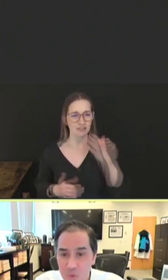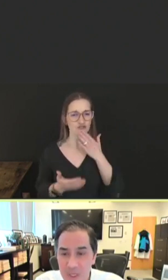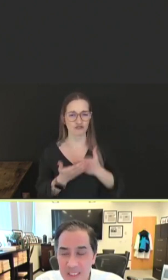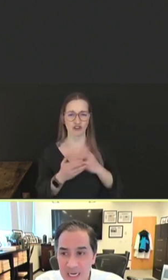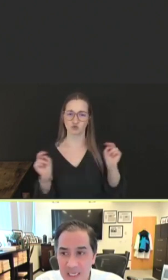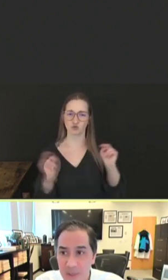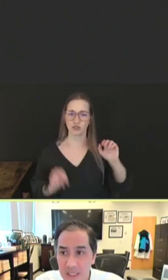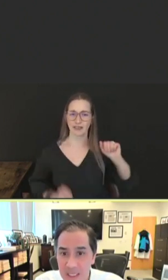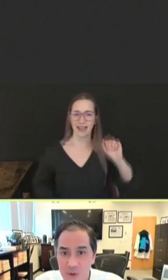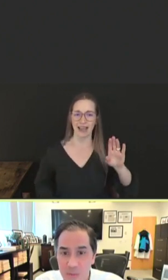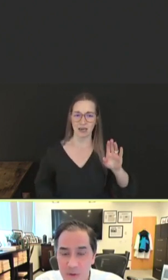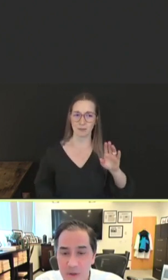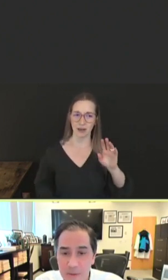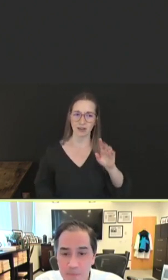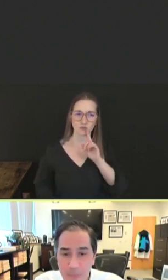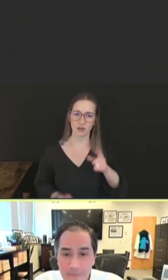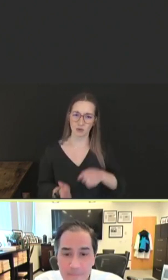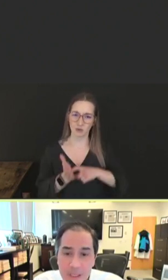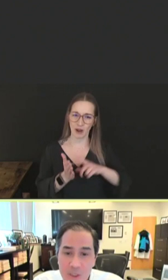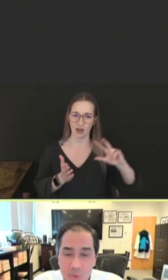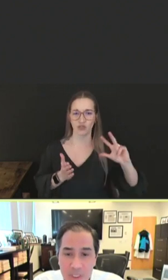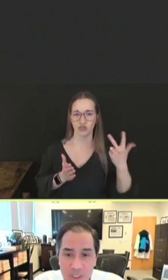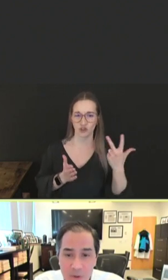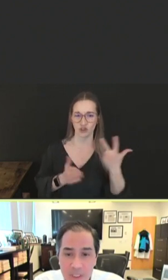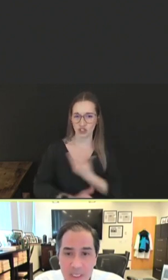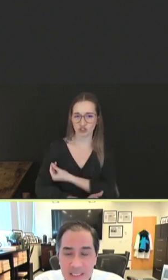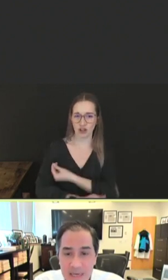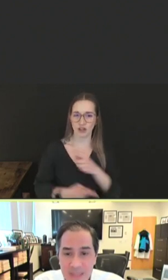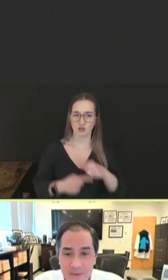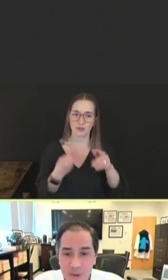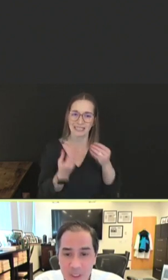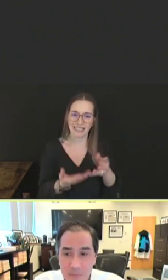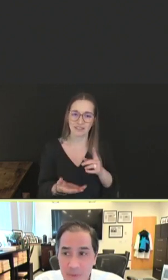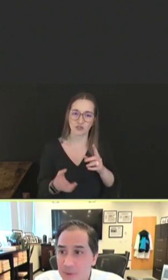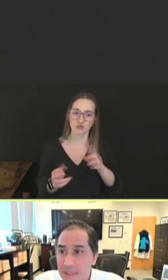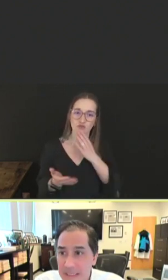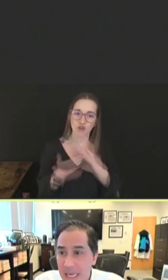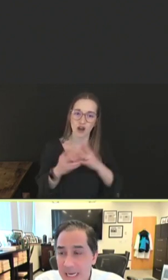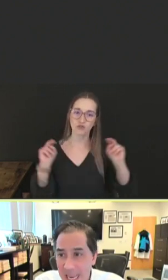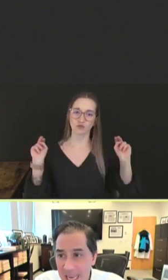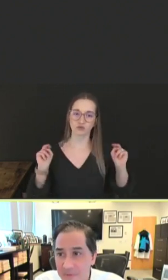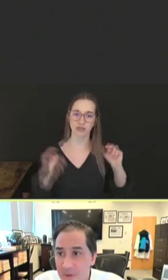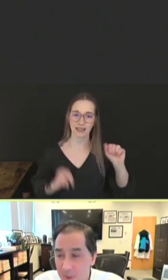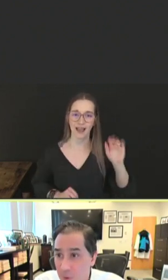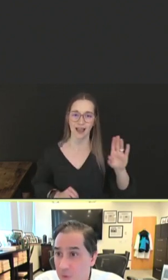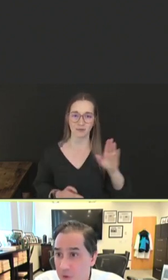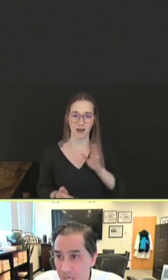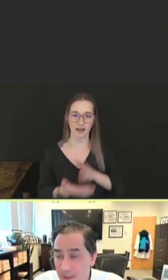neutralizing antibodies against Omicron. So here in South Africa, people did not have a third shot,